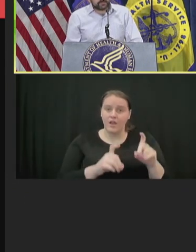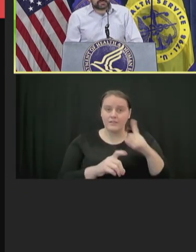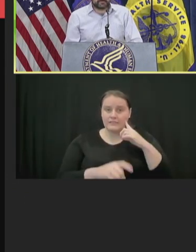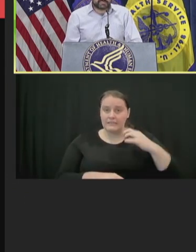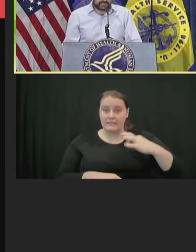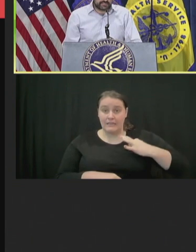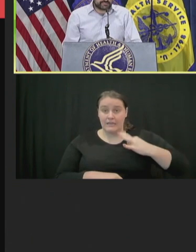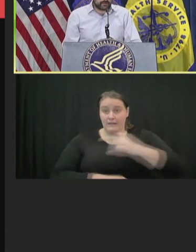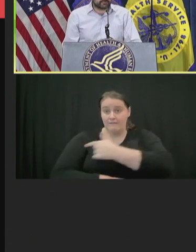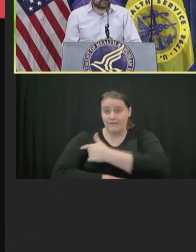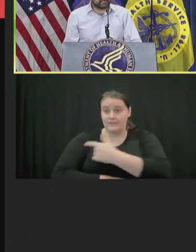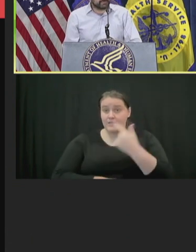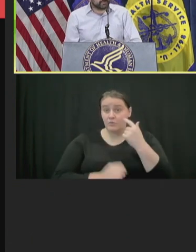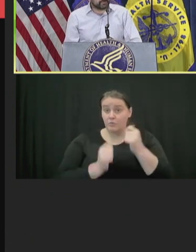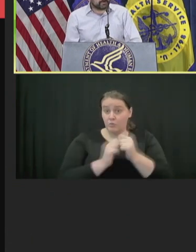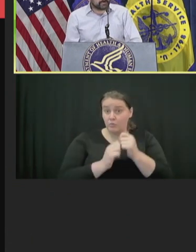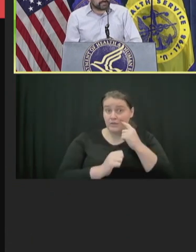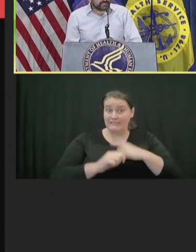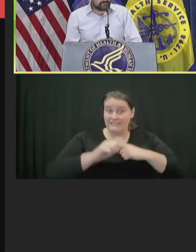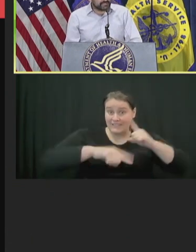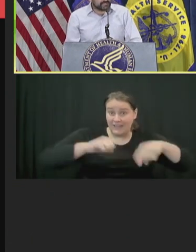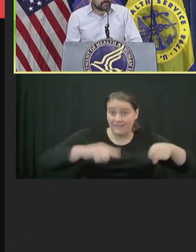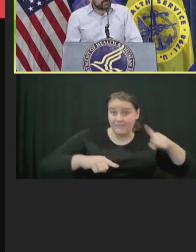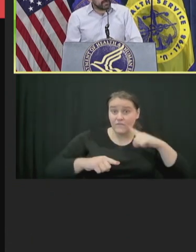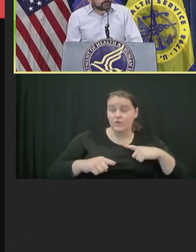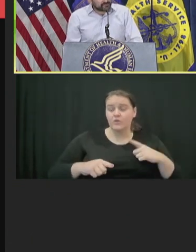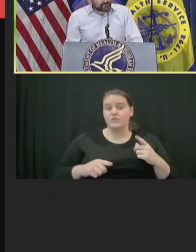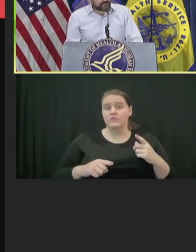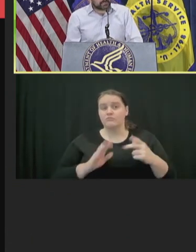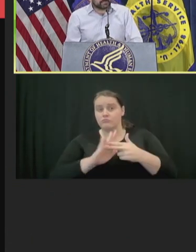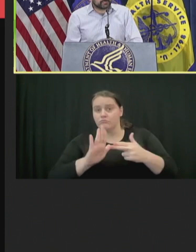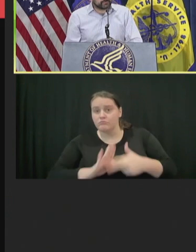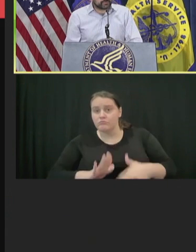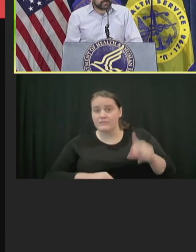some studies are including people living with HIV. Others are targeting children.